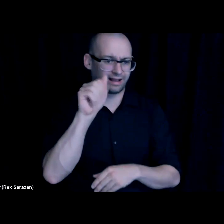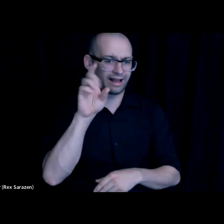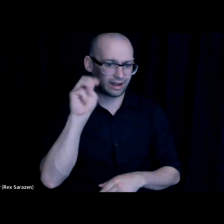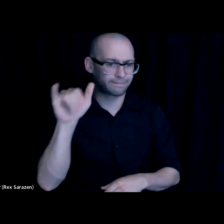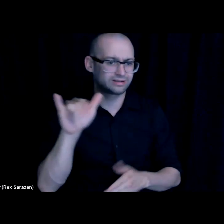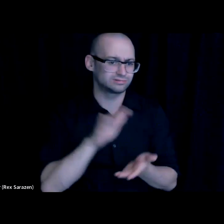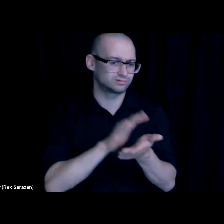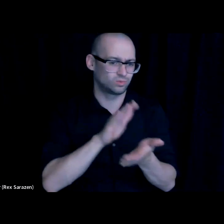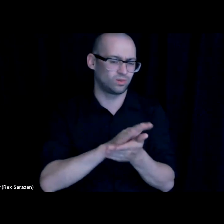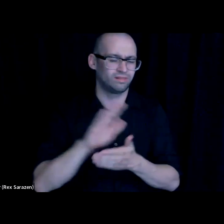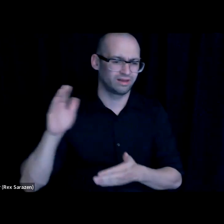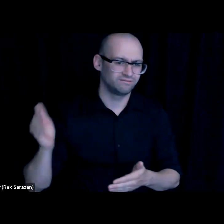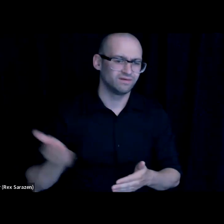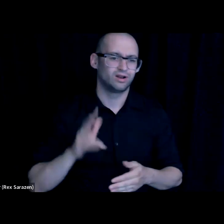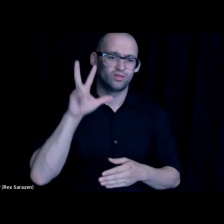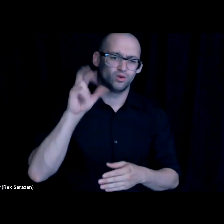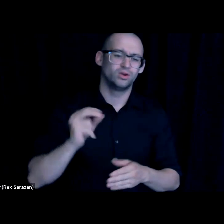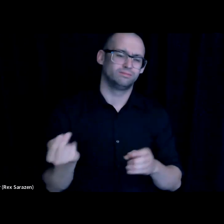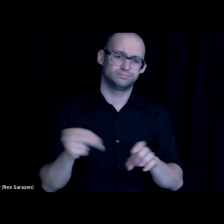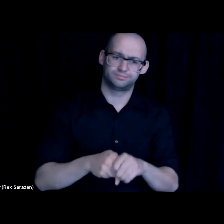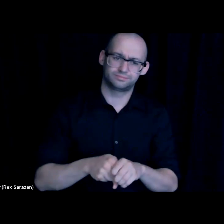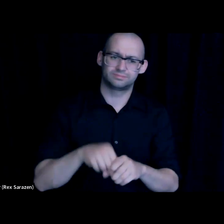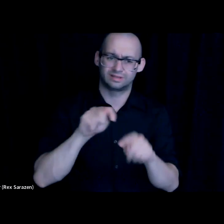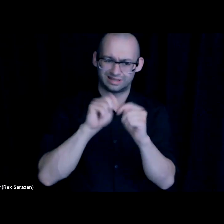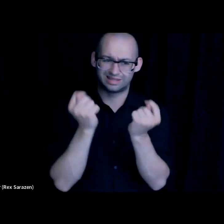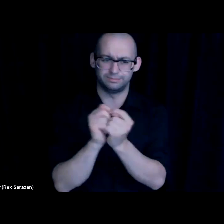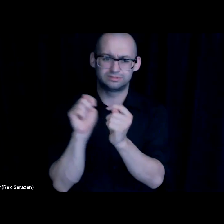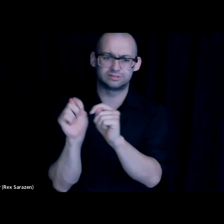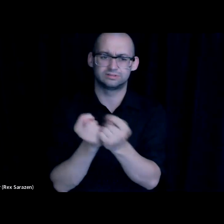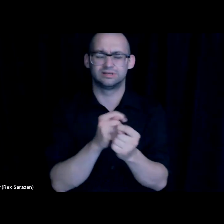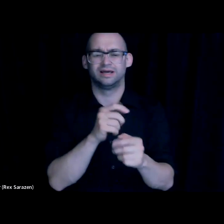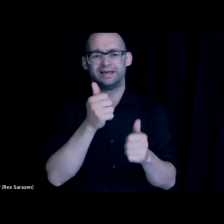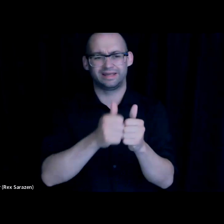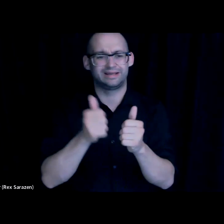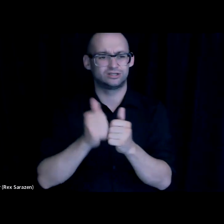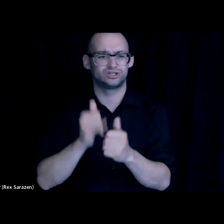we invite 30 participants. They come in teams, and each team is representative of an agency,